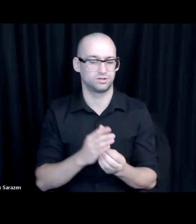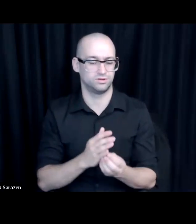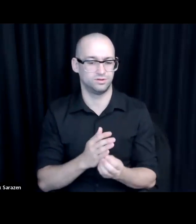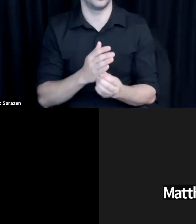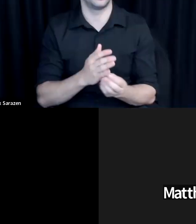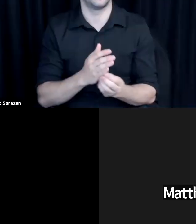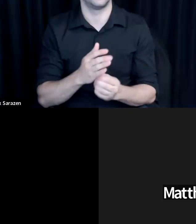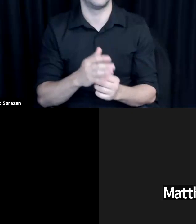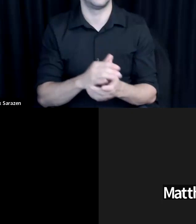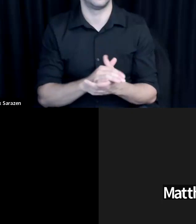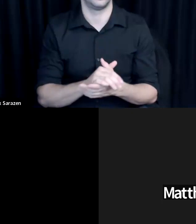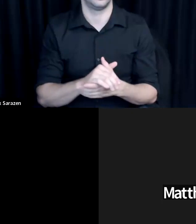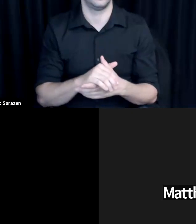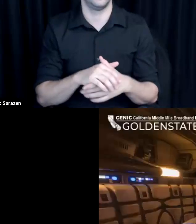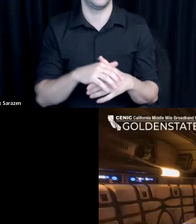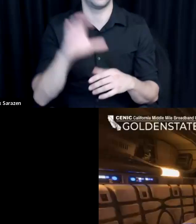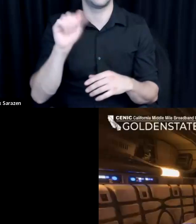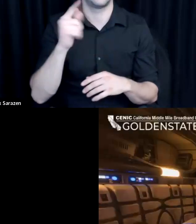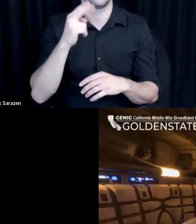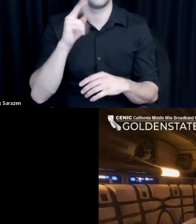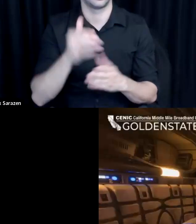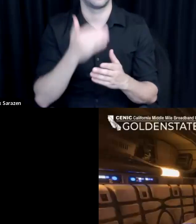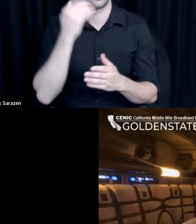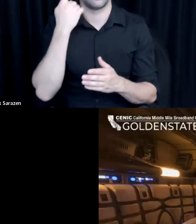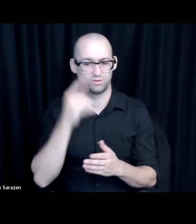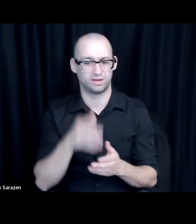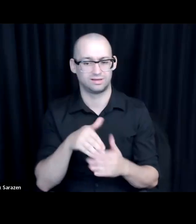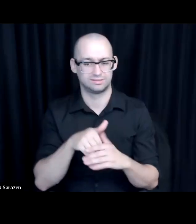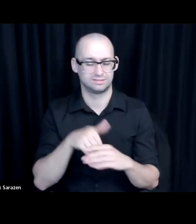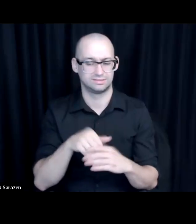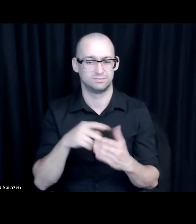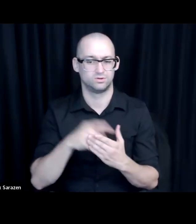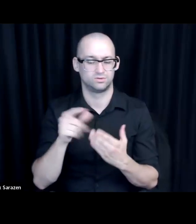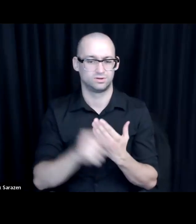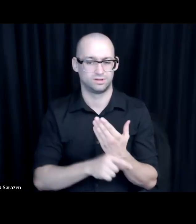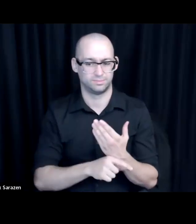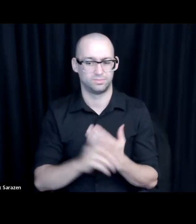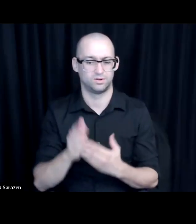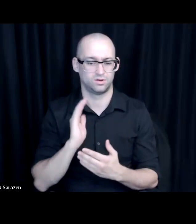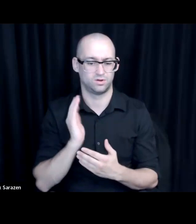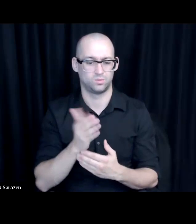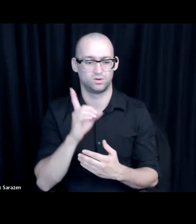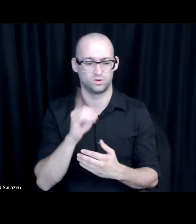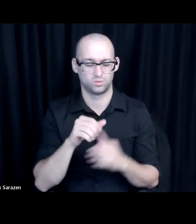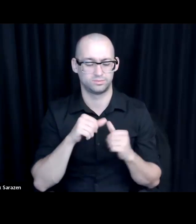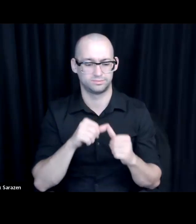Cathie, thank you very much for asking the question, and we we do continue to like,